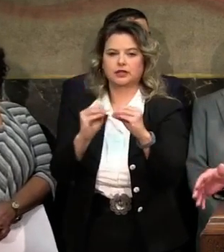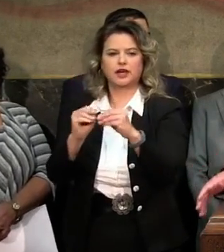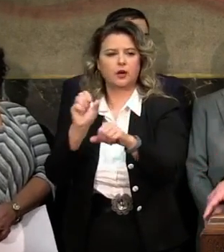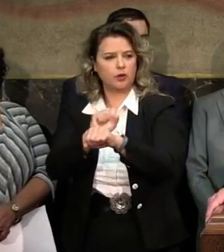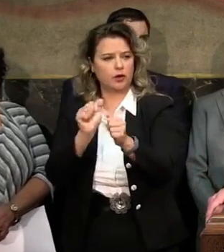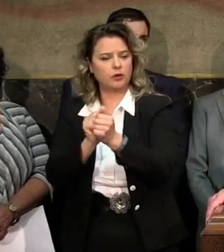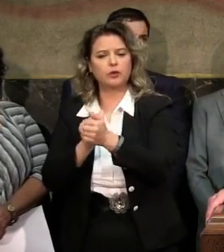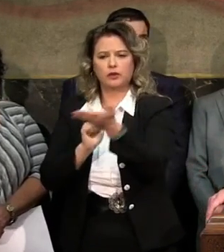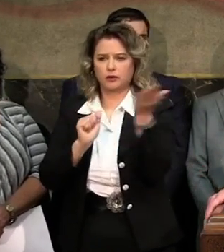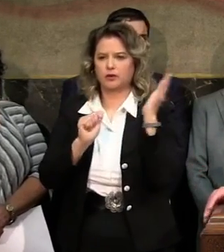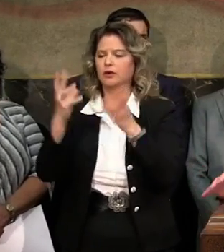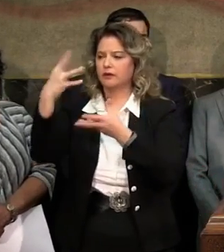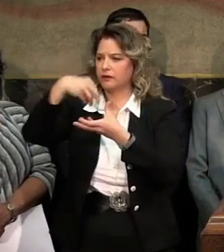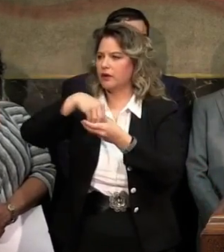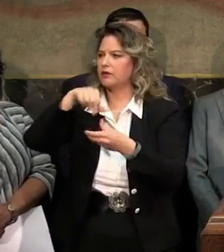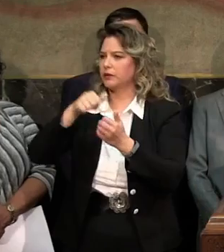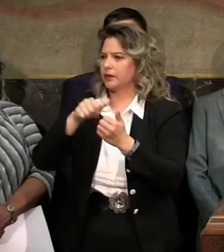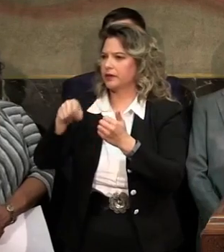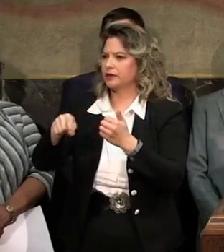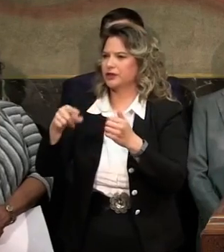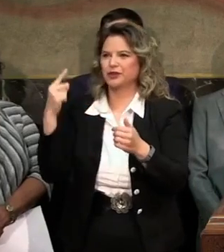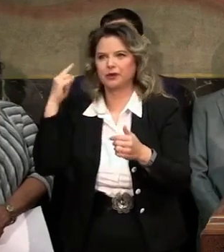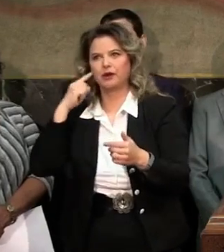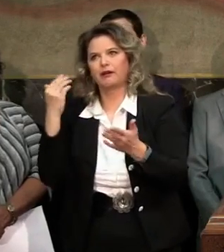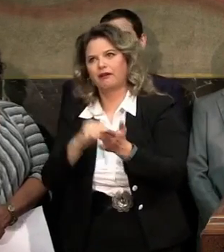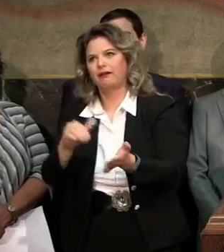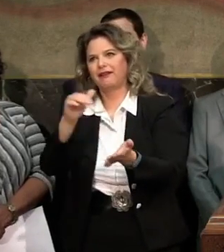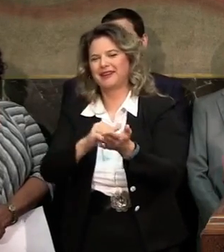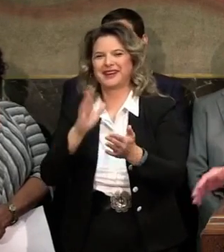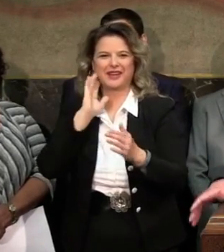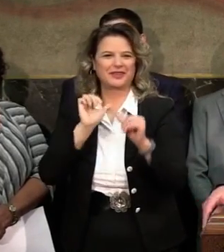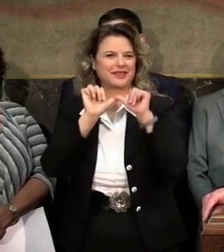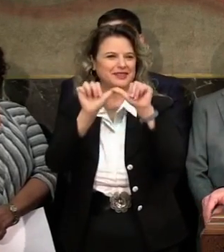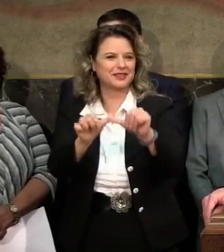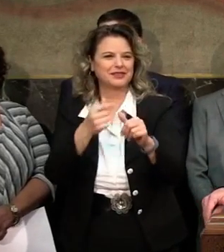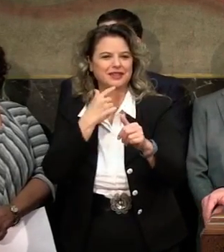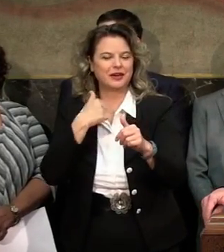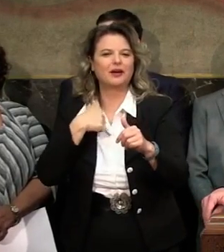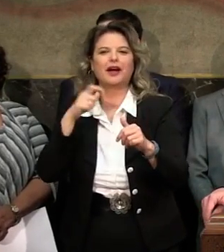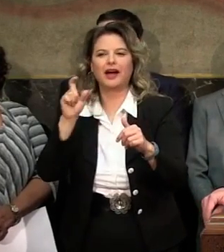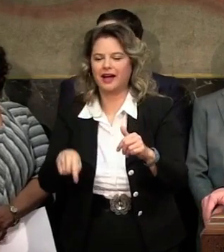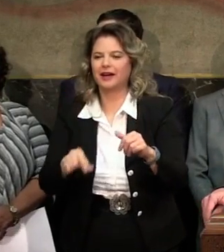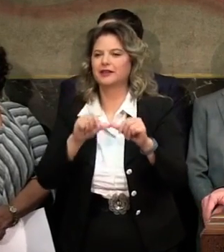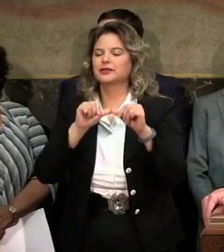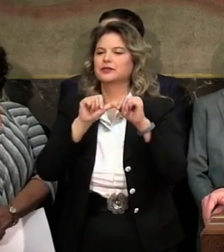that are involved in this y'all heard that enough and I'll continue to say that we have to keep everybody involved